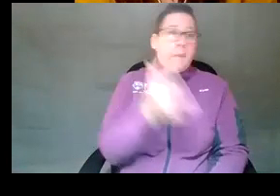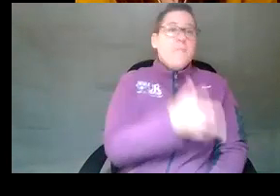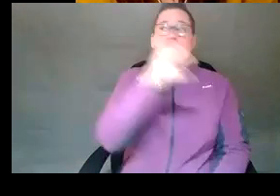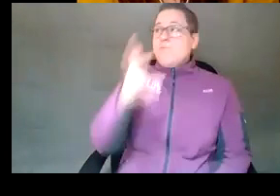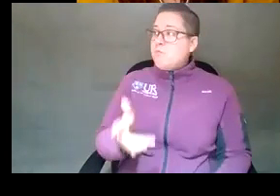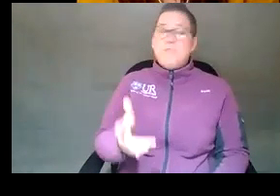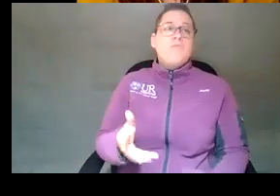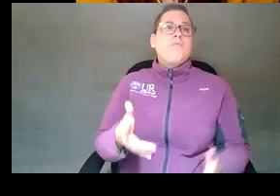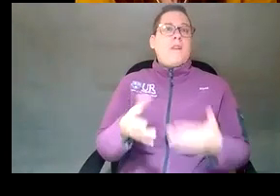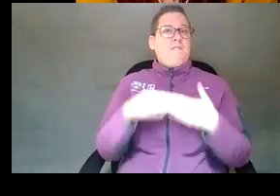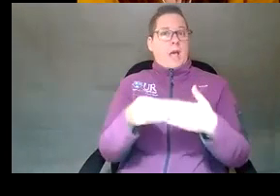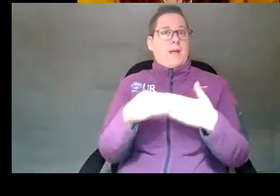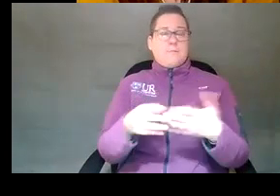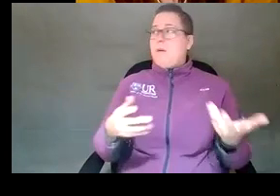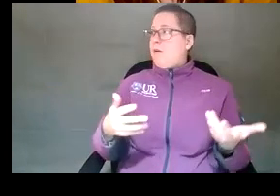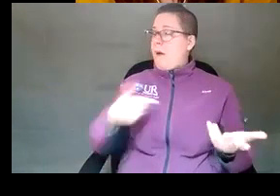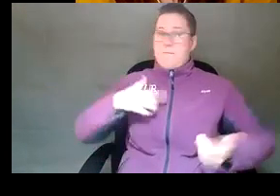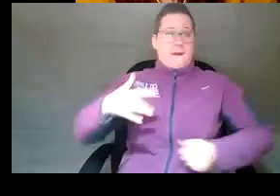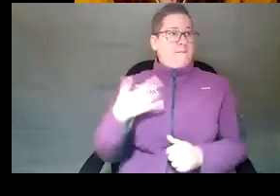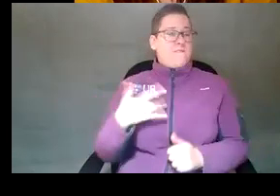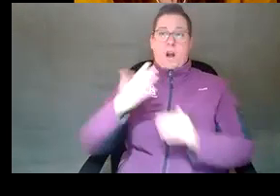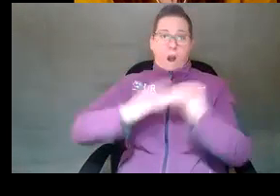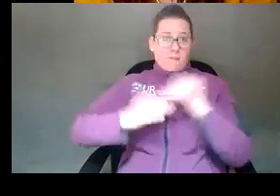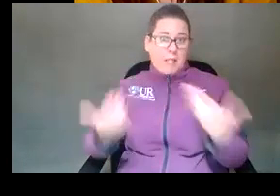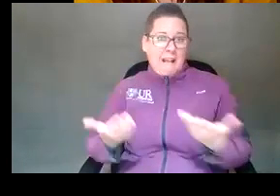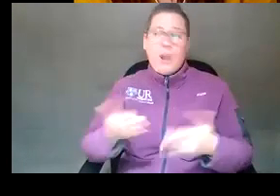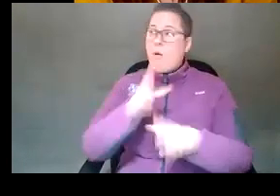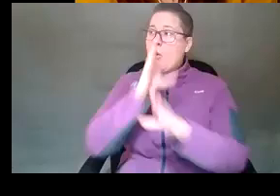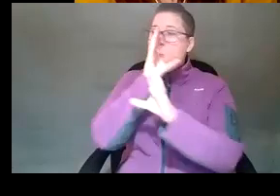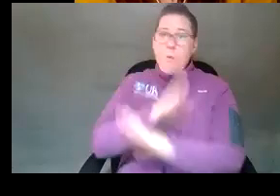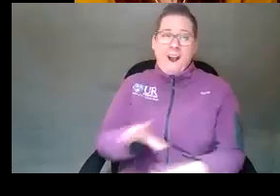to find a spot where you're comfortable or where it's quiet and a lot of people noted